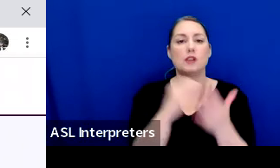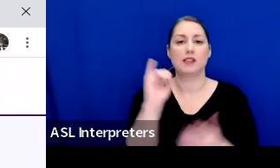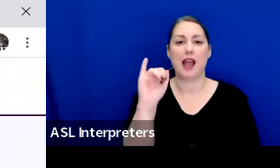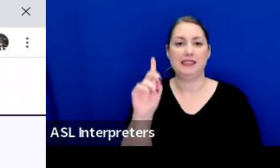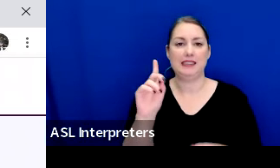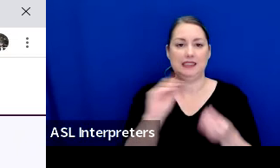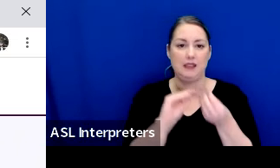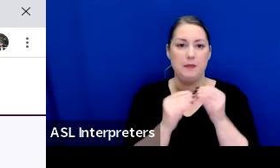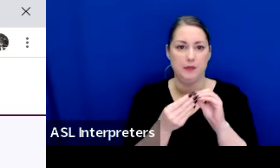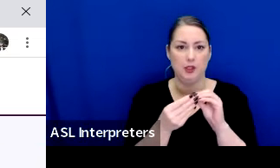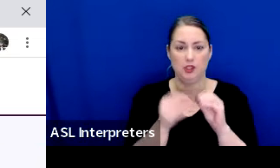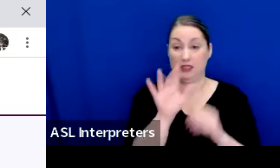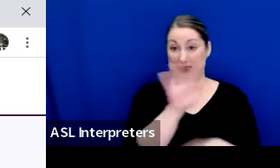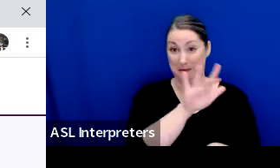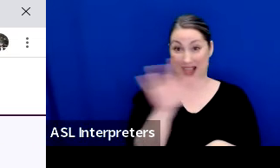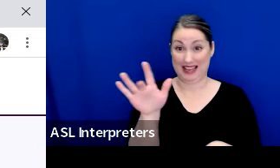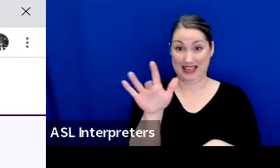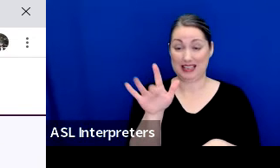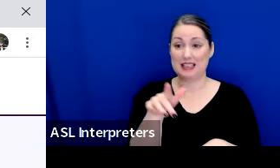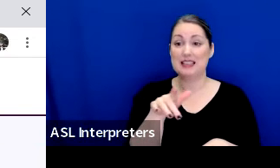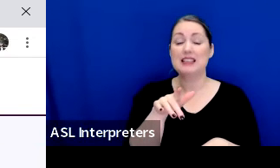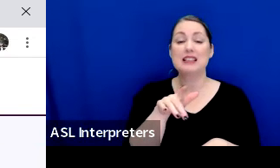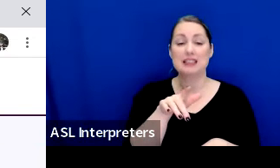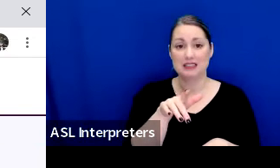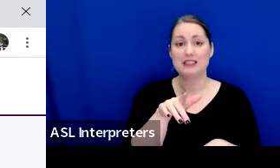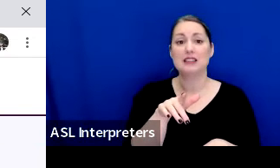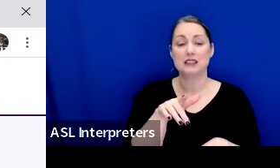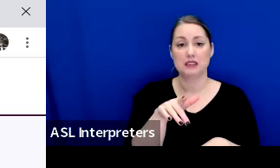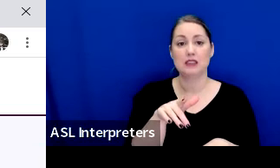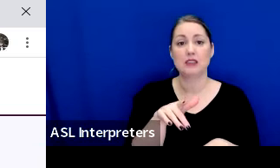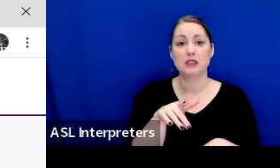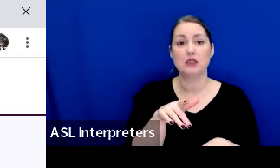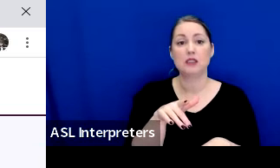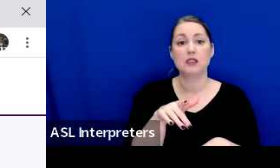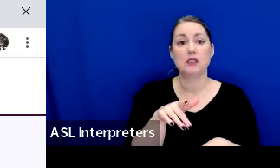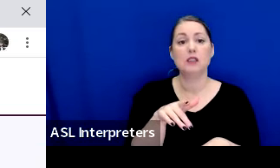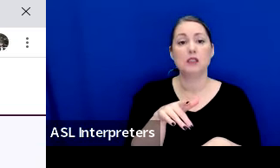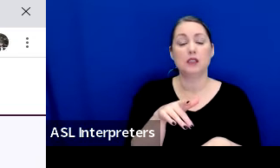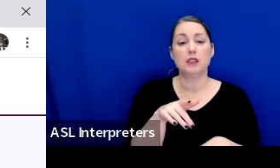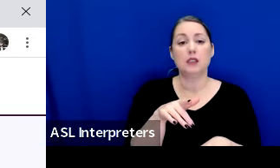That's blank, and then you. Let's see, starting with. Yeah.